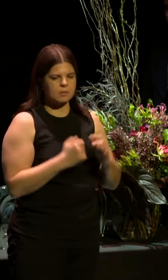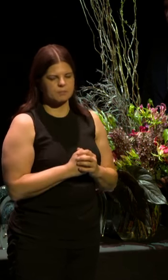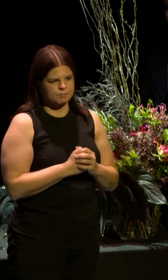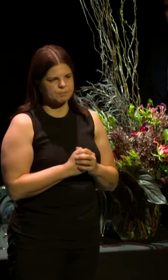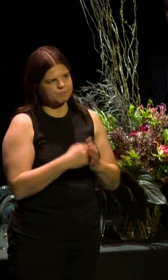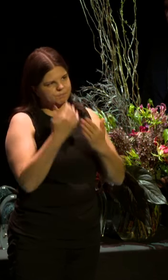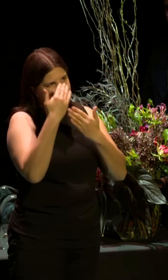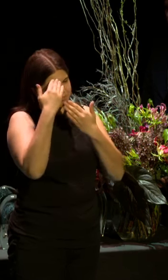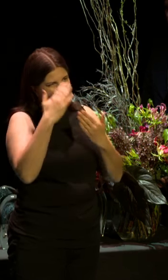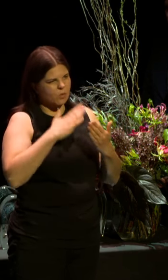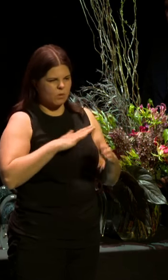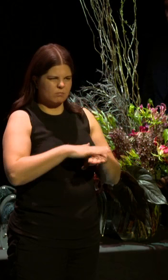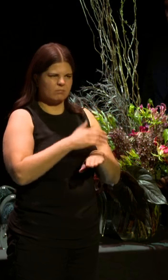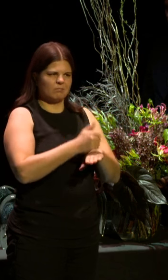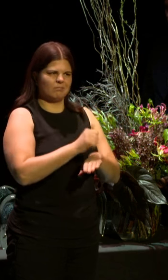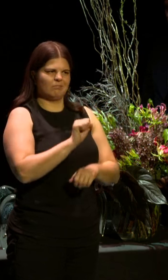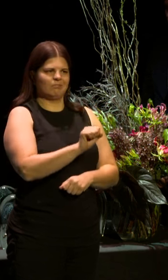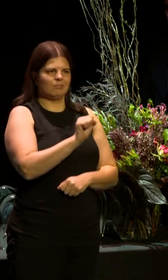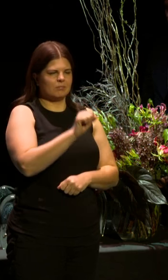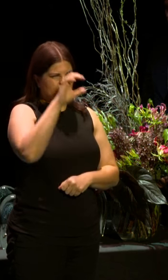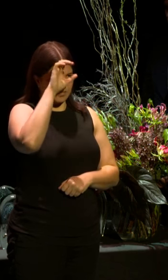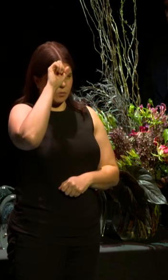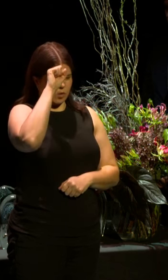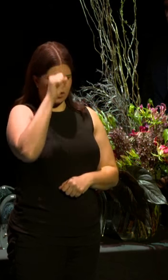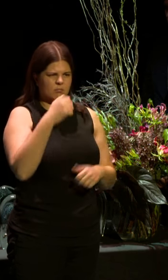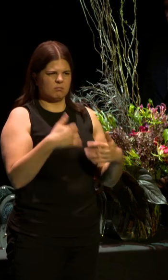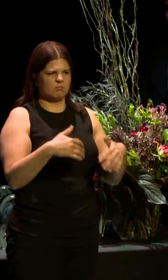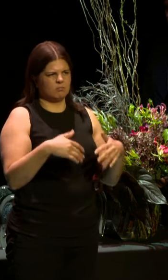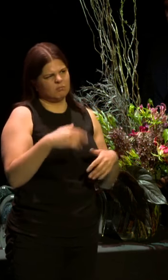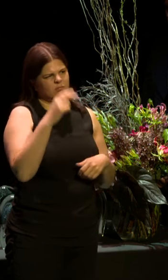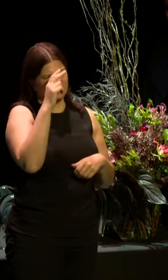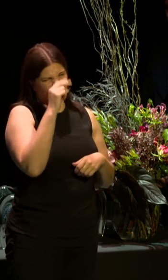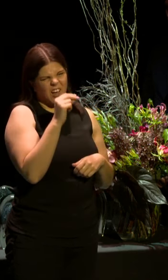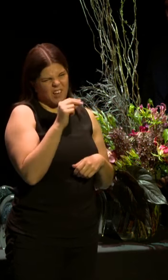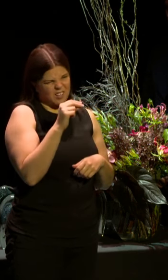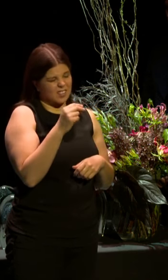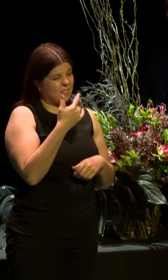a significant young leader in the sector, who passed away at a tragically young age.